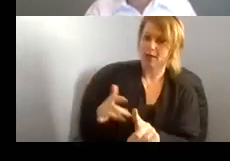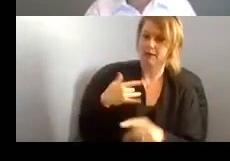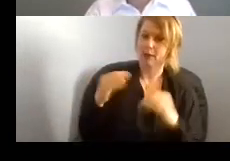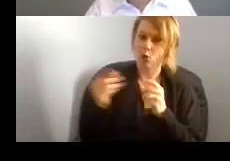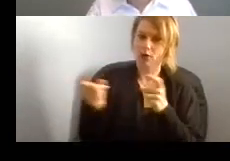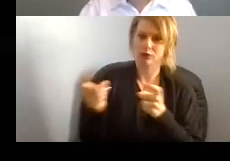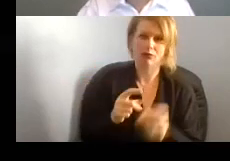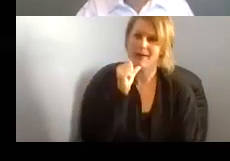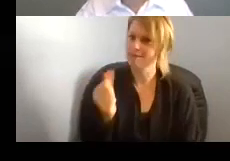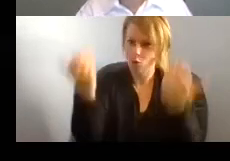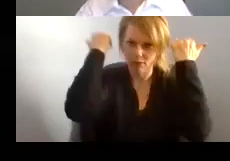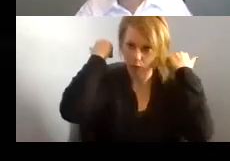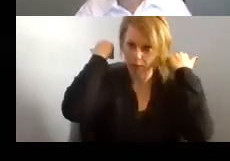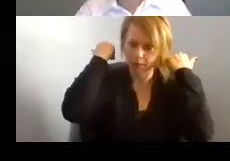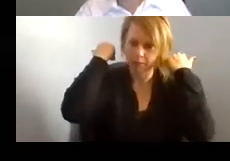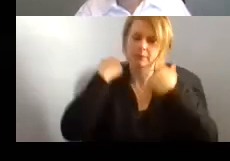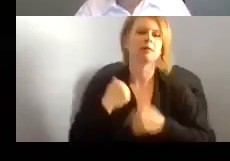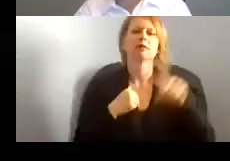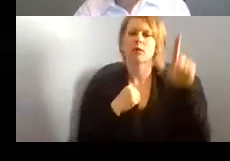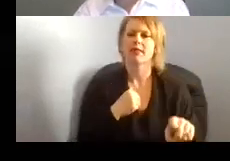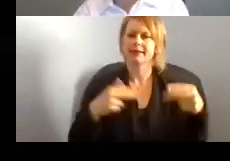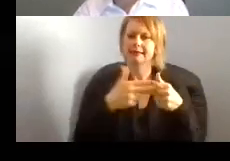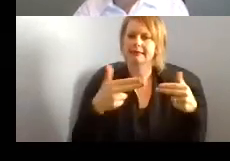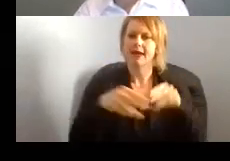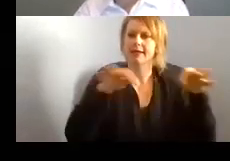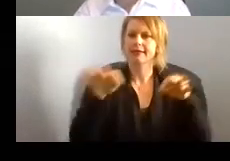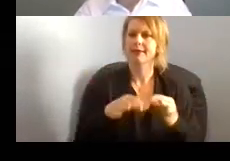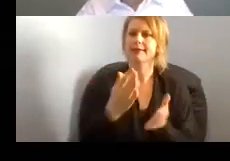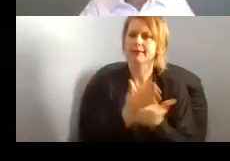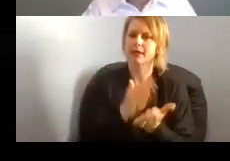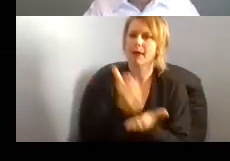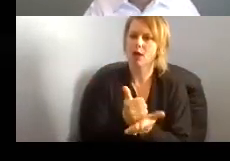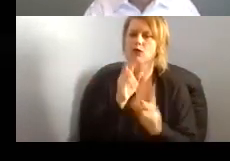So this slide goes over some of the helpful responses for the planning.